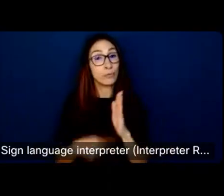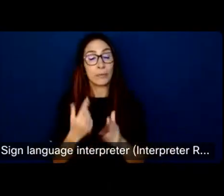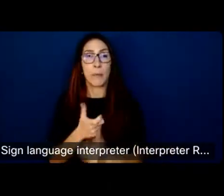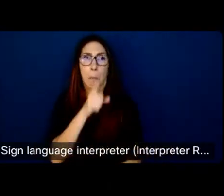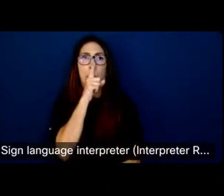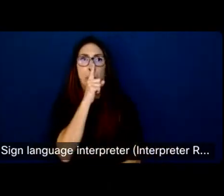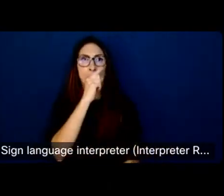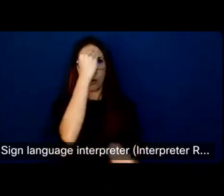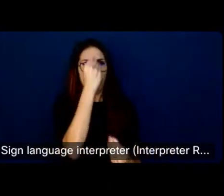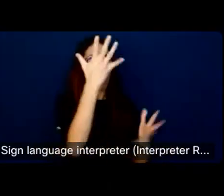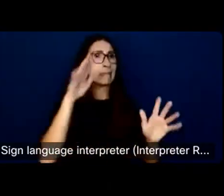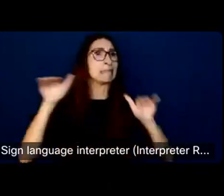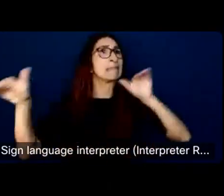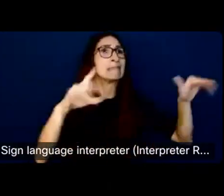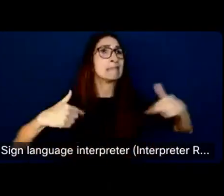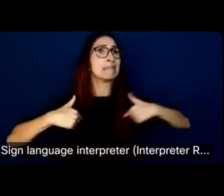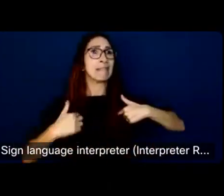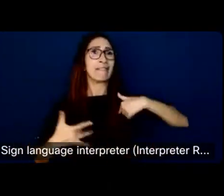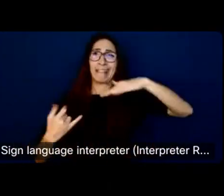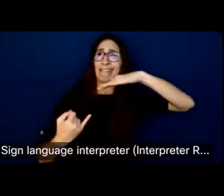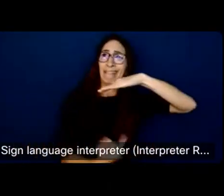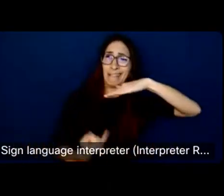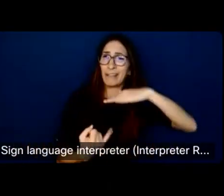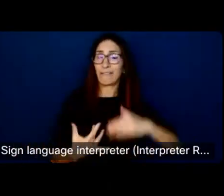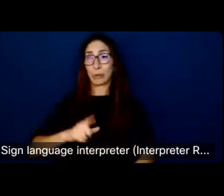know they're scared of what's going to happen if they tell